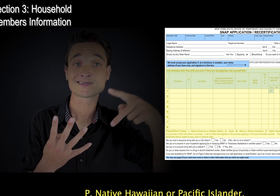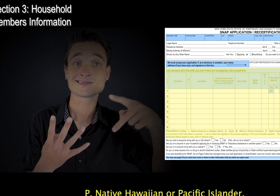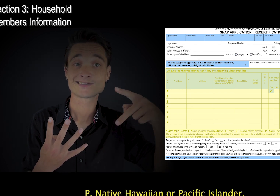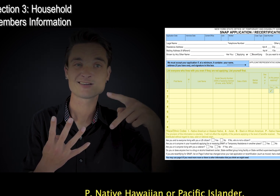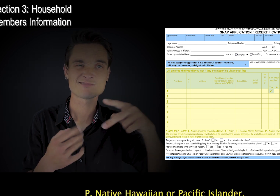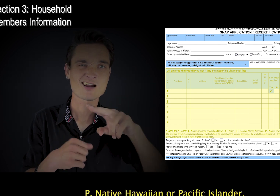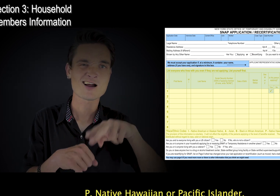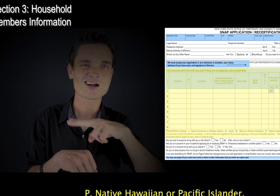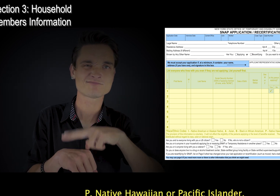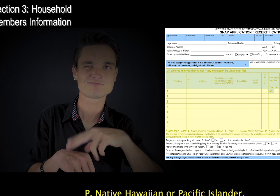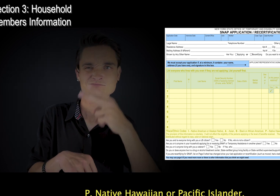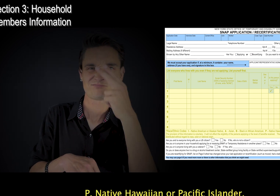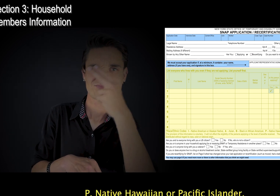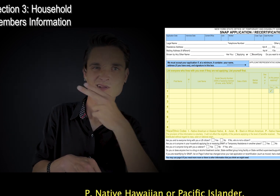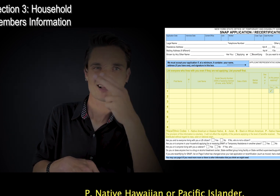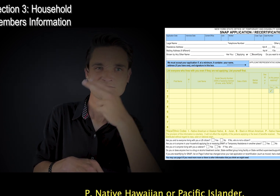P, Native Hawaiian or Pacific Islander,